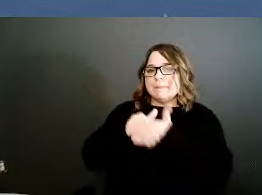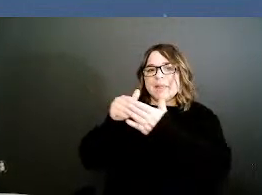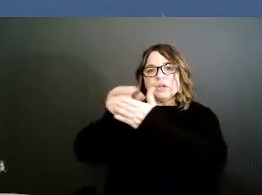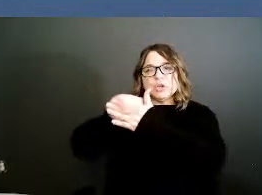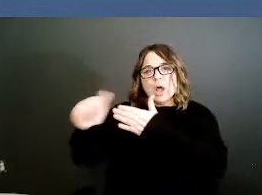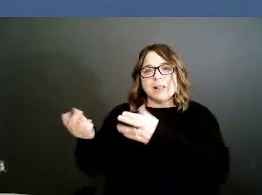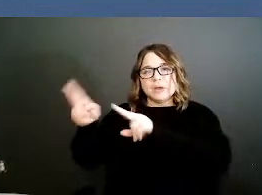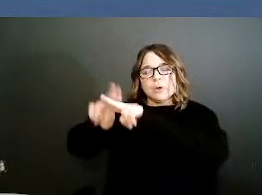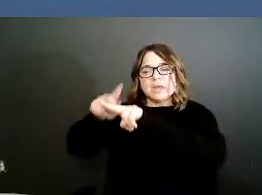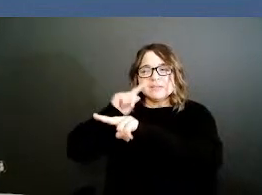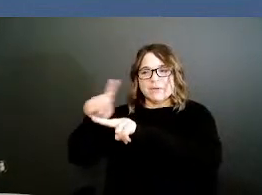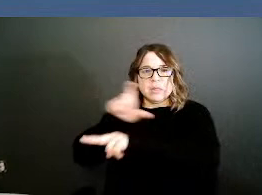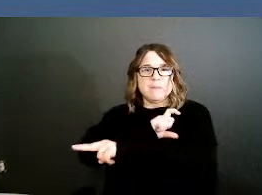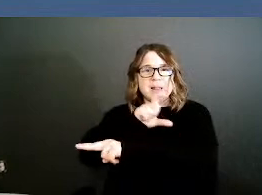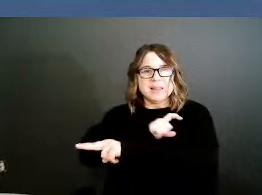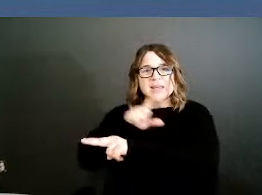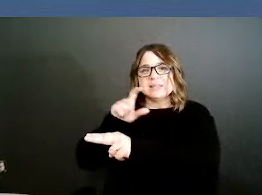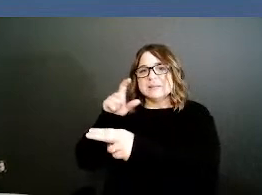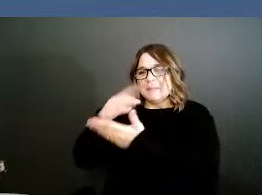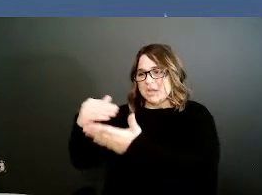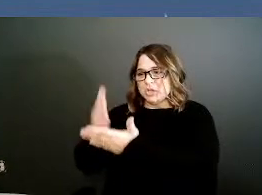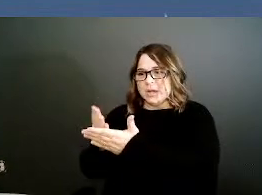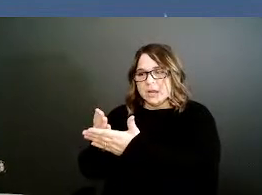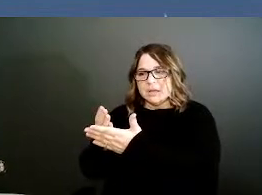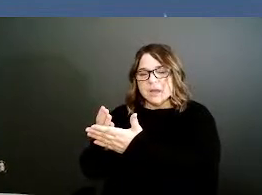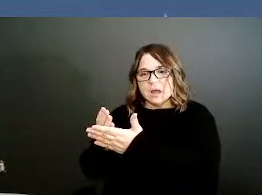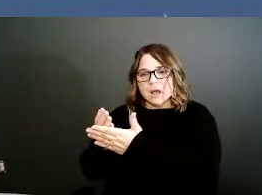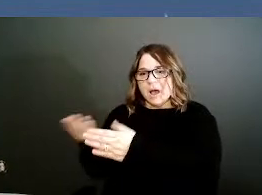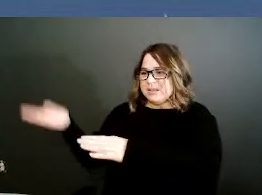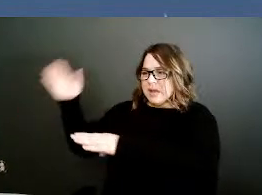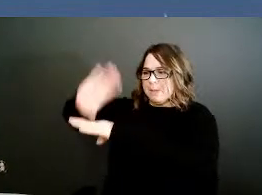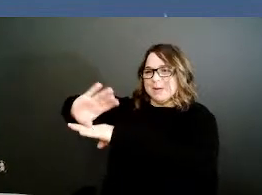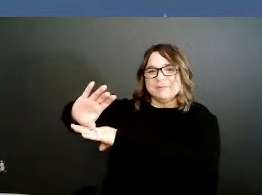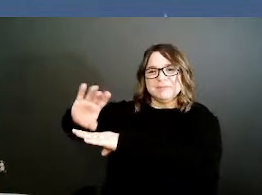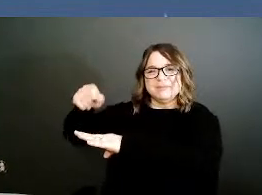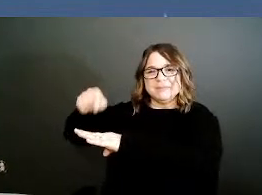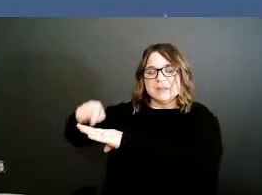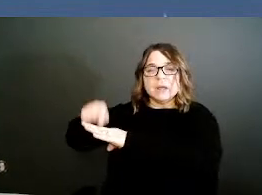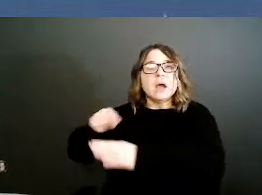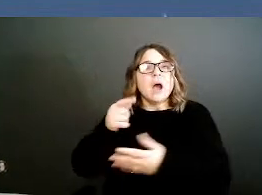AND OUR CITY AND WOULD GO WORKING-CLASS TO A